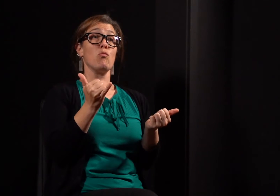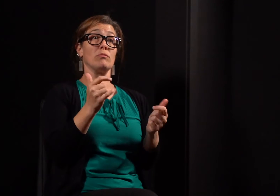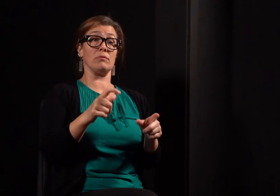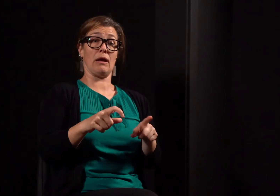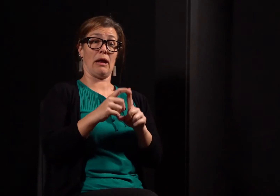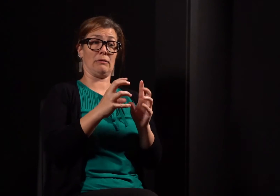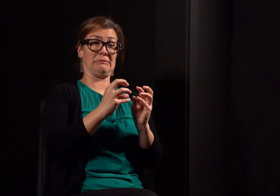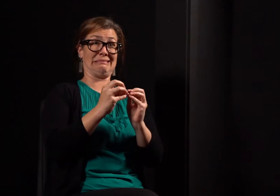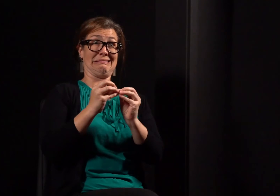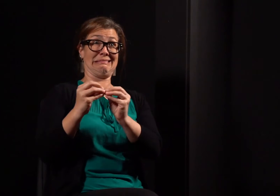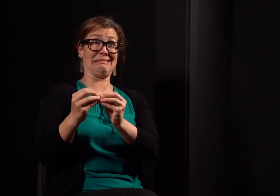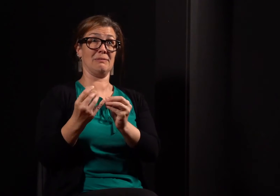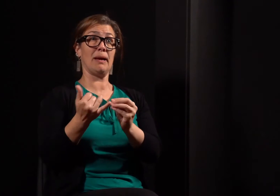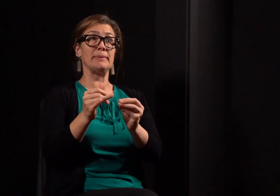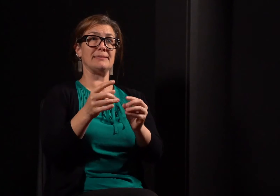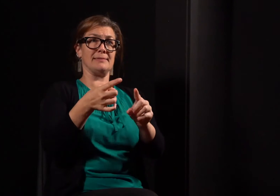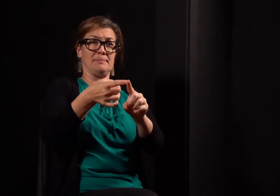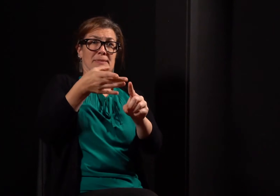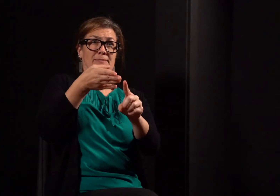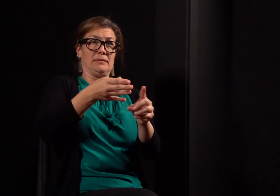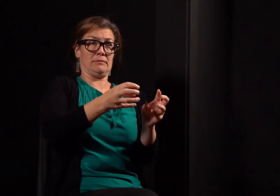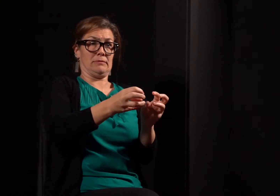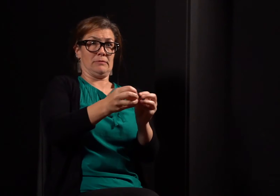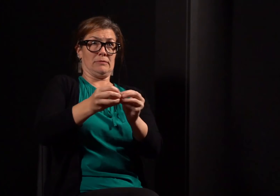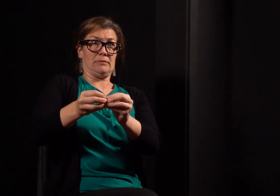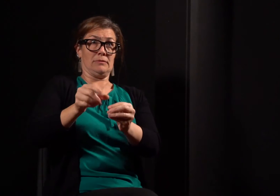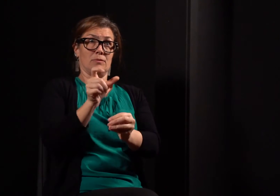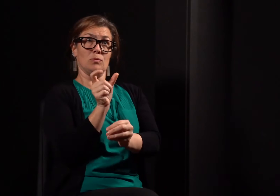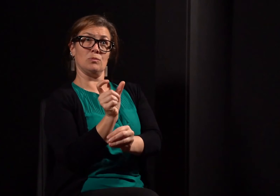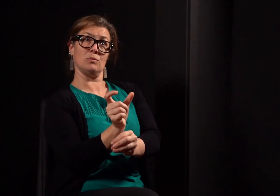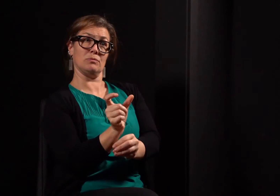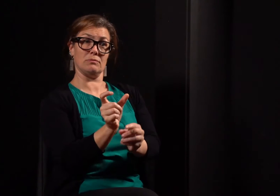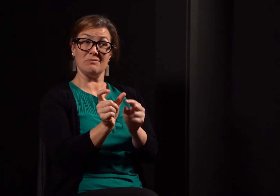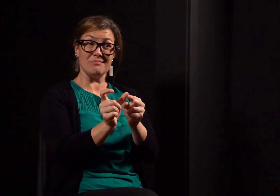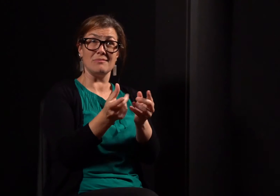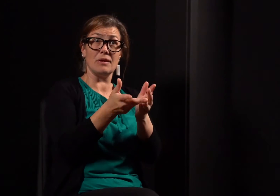or if there's anything that's going to be hard to finger spell, a particular terminology,